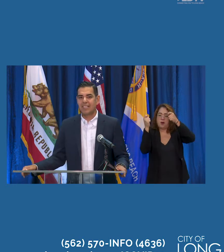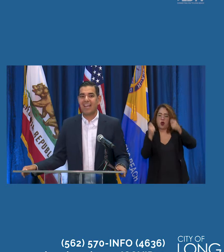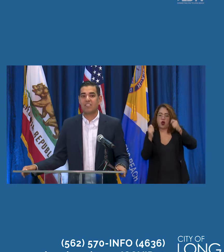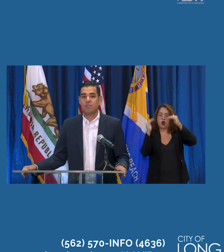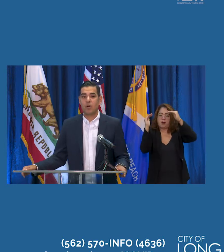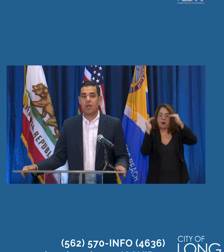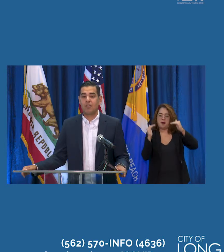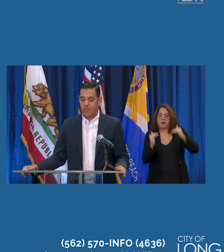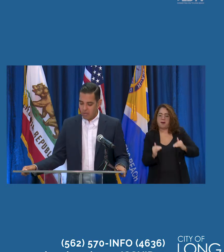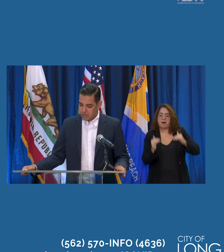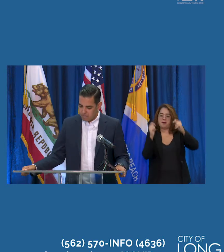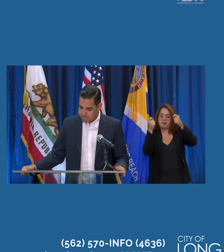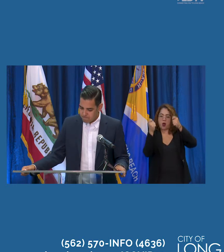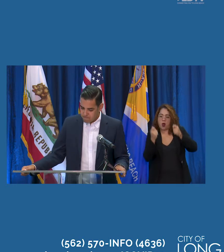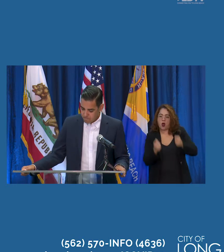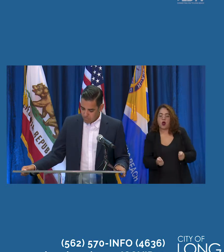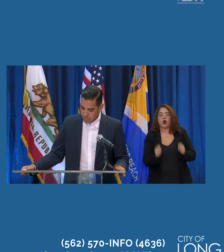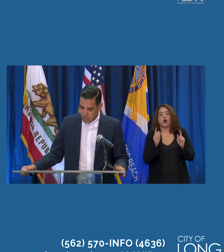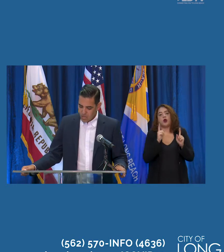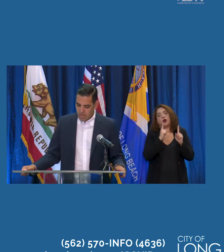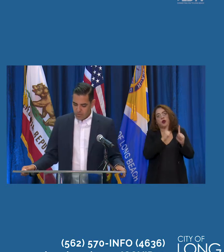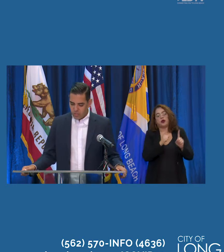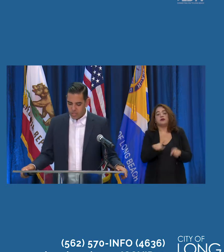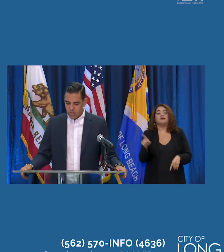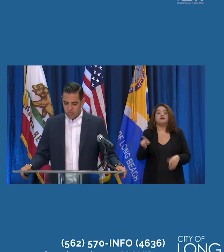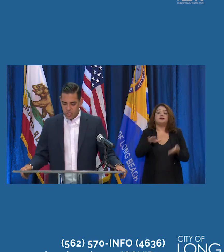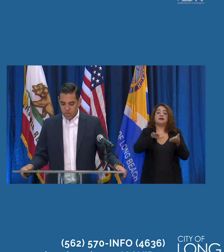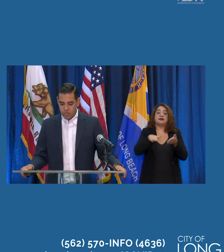deaths per 100,000. This slide shows that our number of